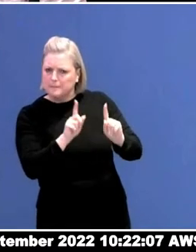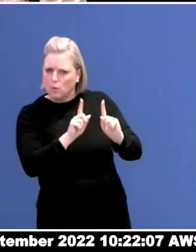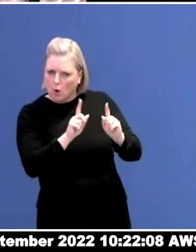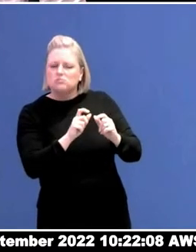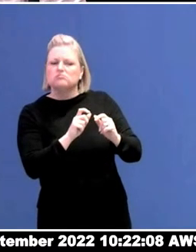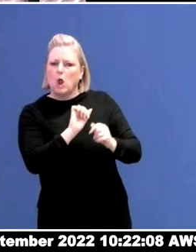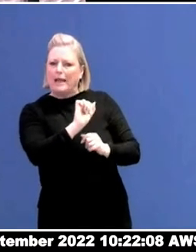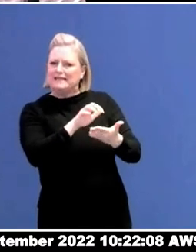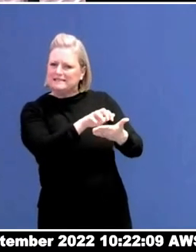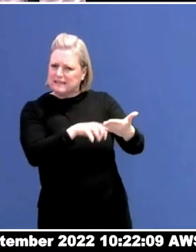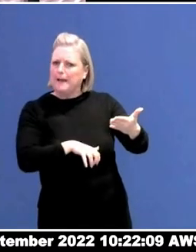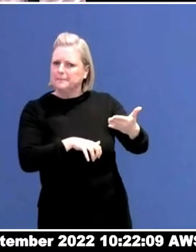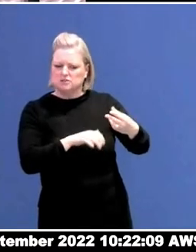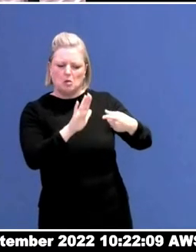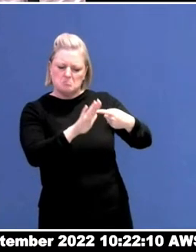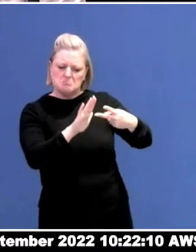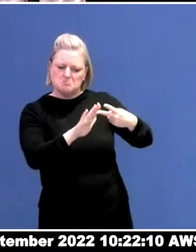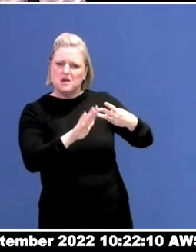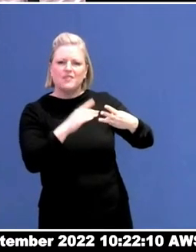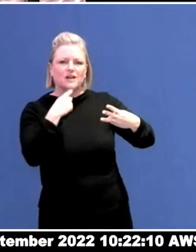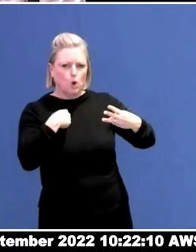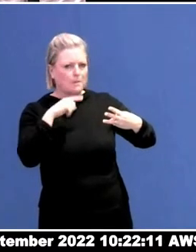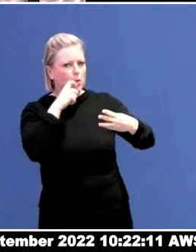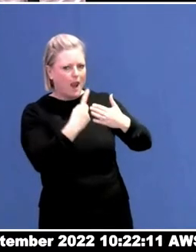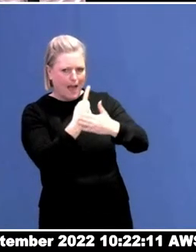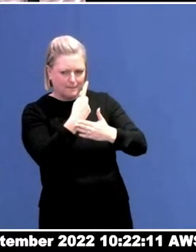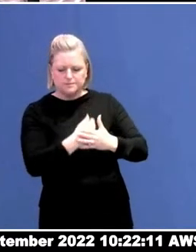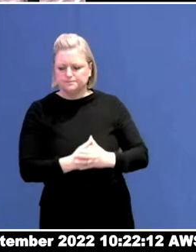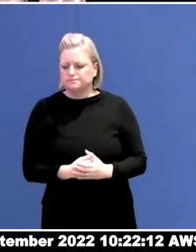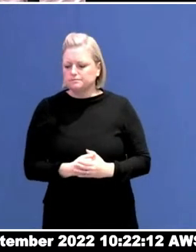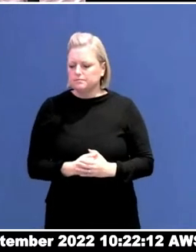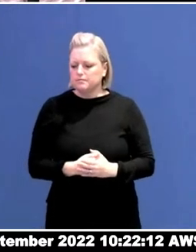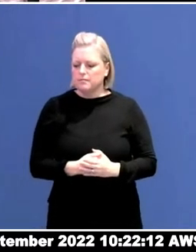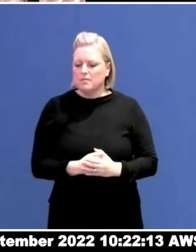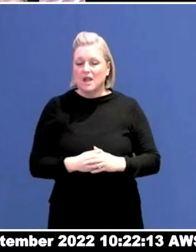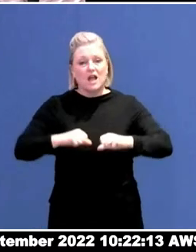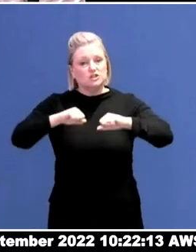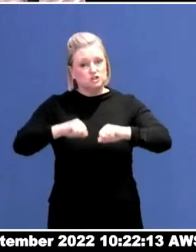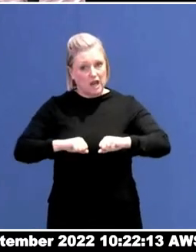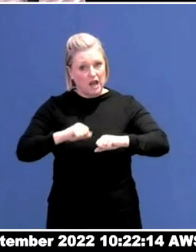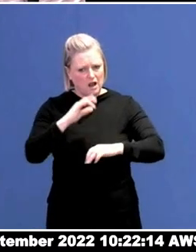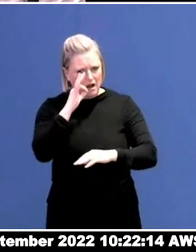occurred. CHAIR: Did any - did any representative of the - representative of the